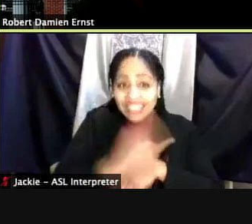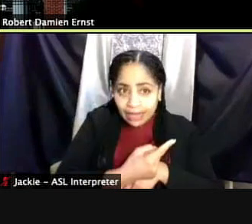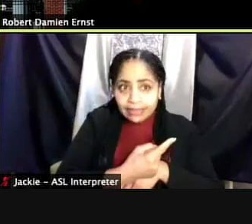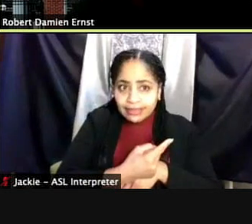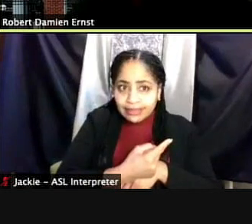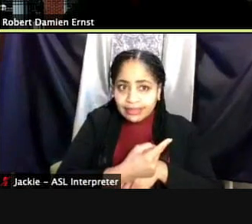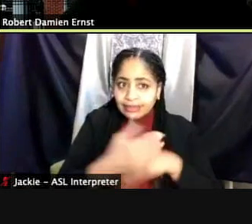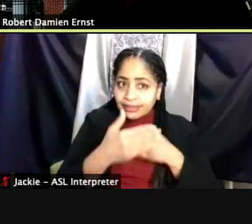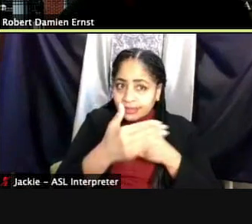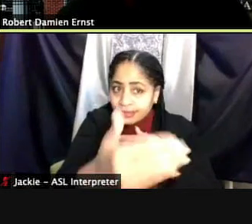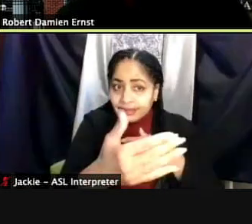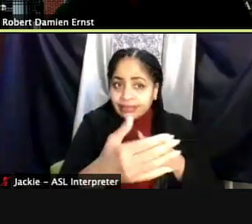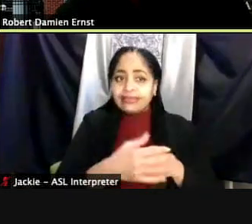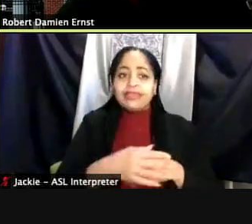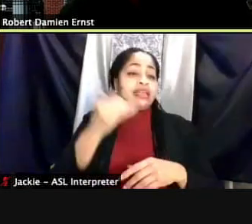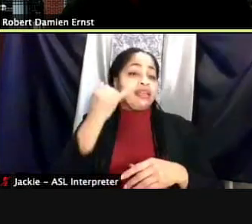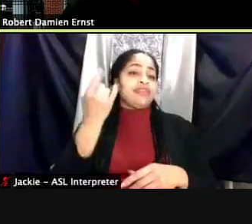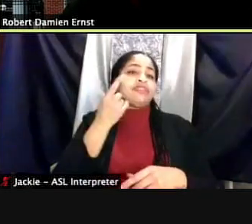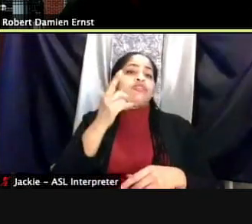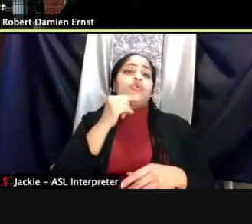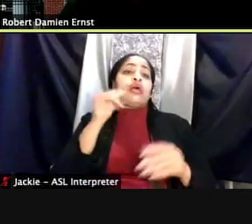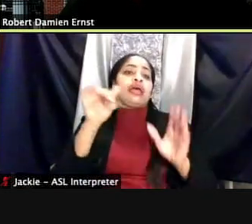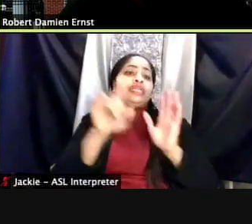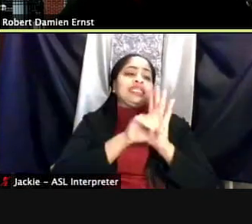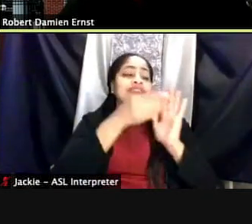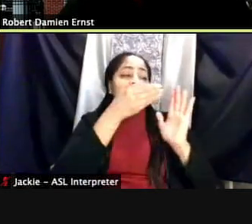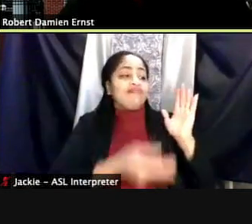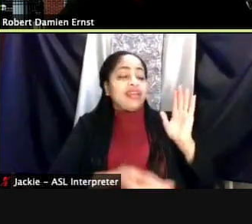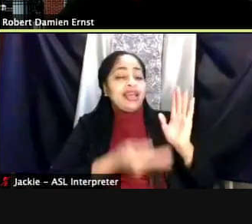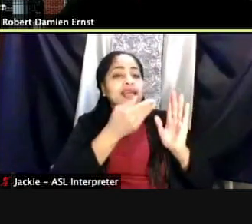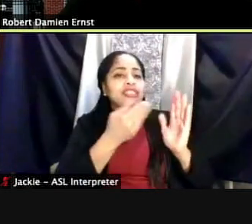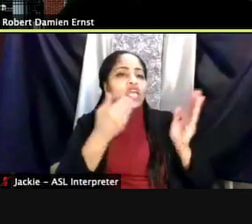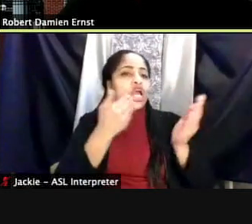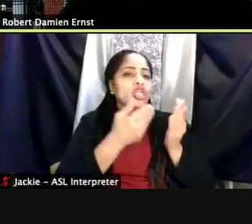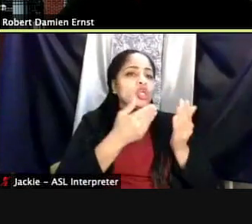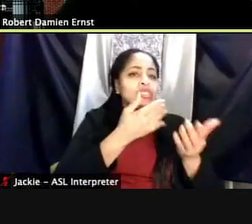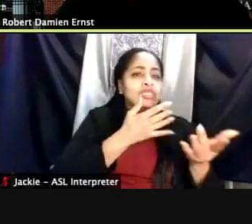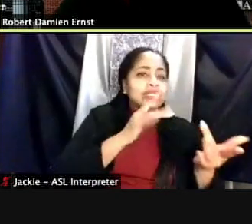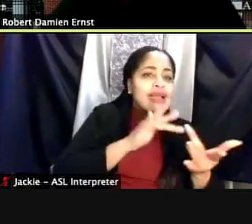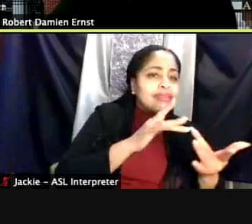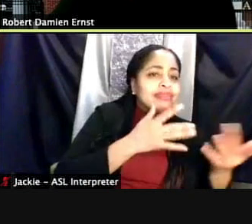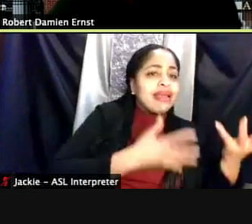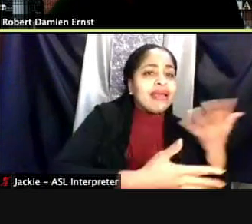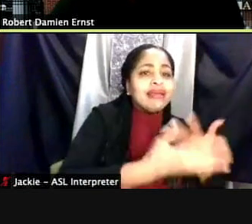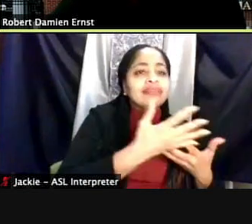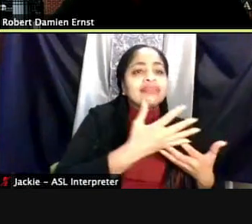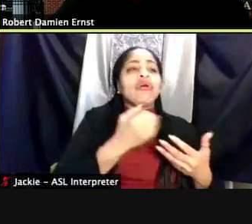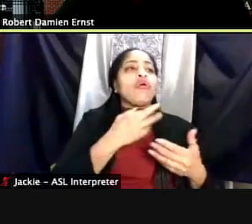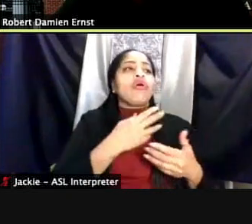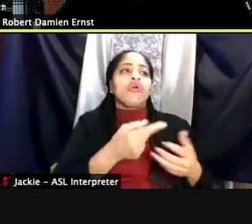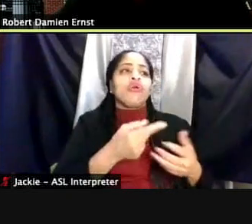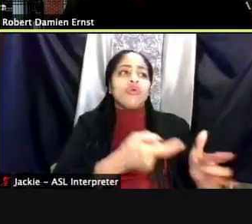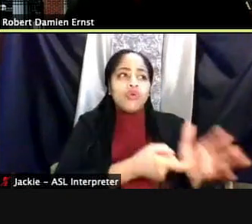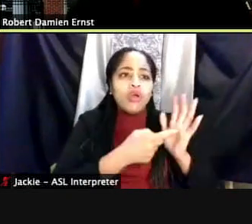And if they are somebody who has been identified as a close contact or required to be in quarantine,